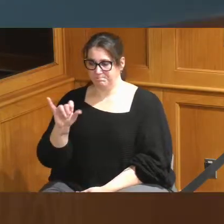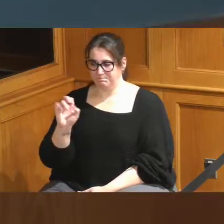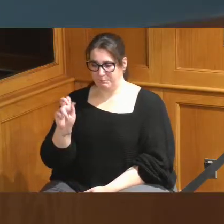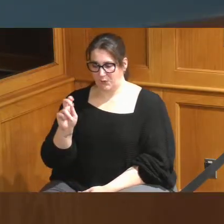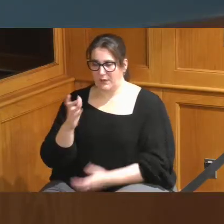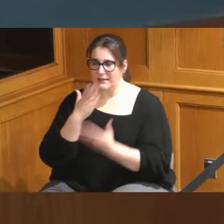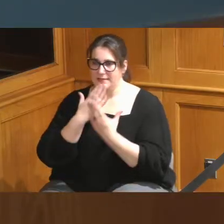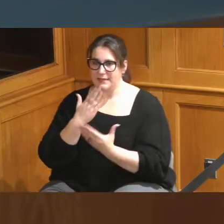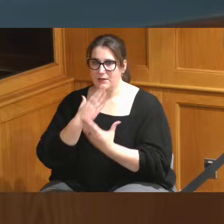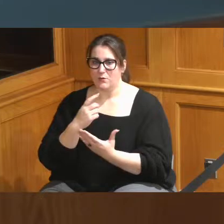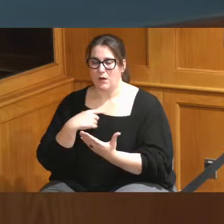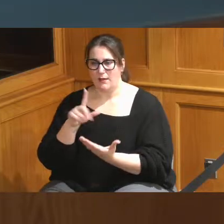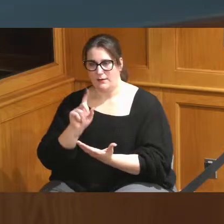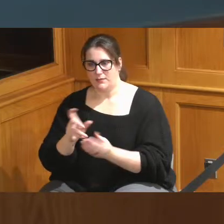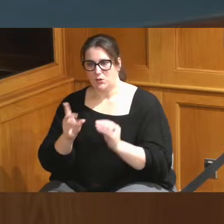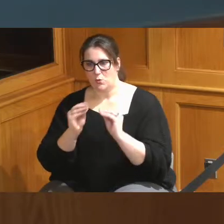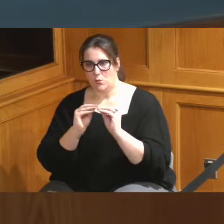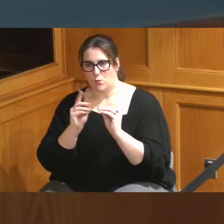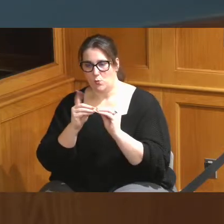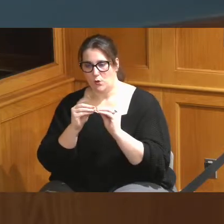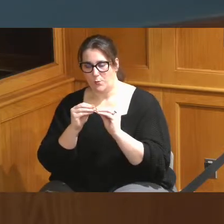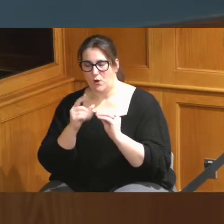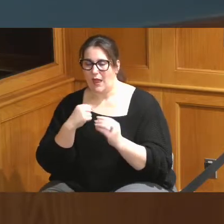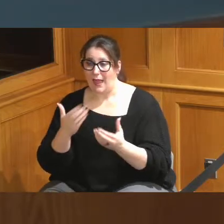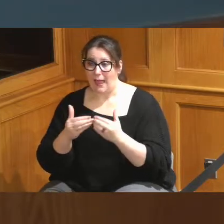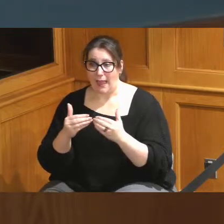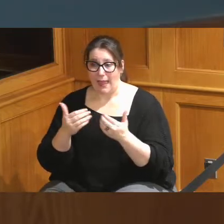you. I'm just going to ask one more question. I've got others, but I don't want to hog the mic.